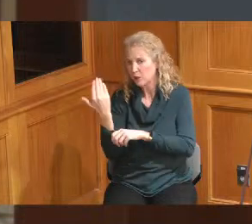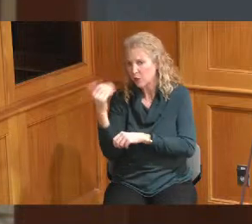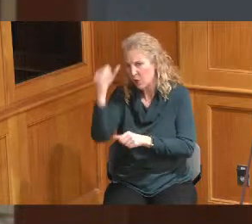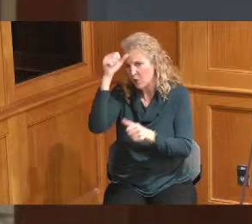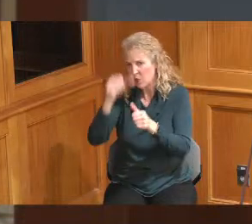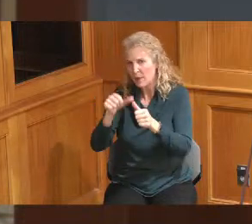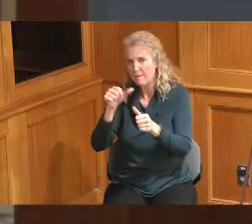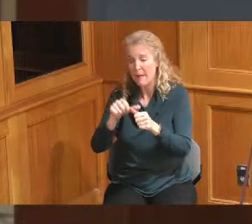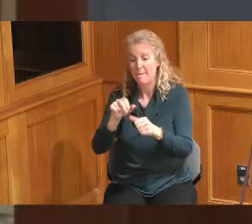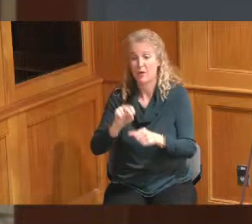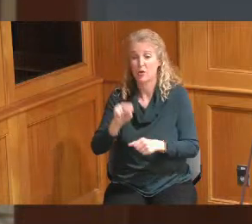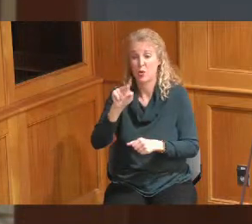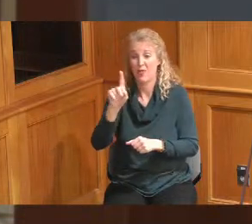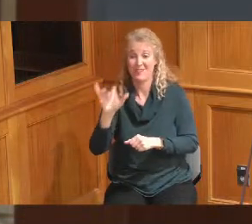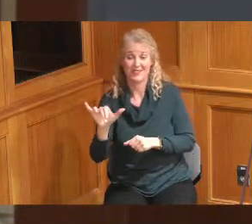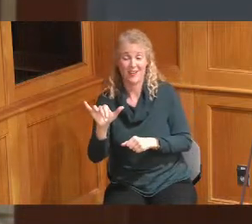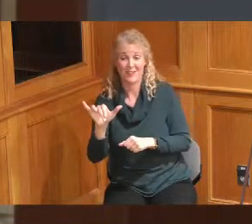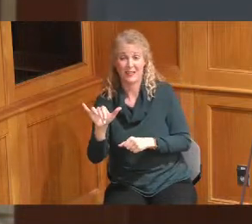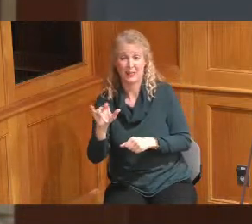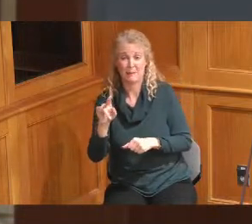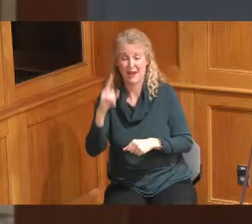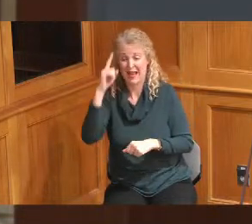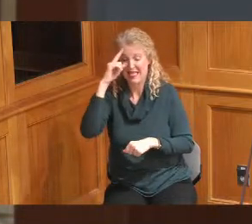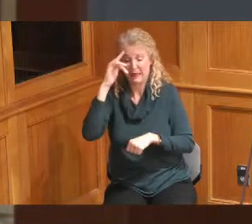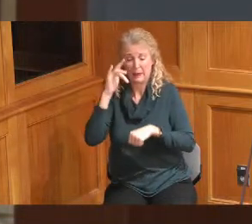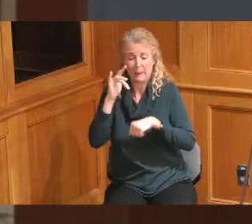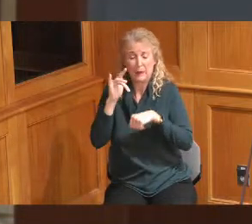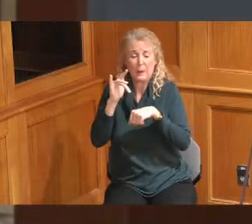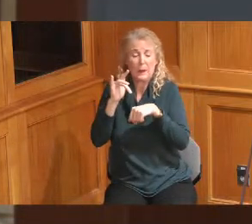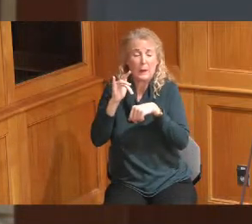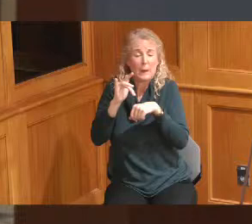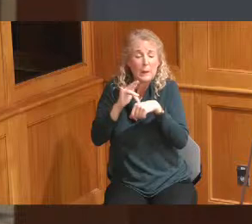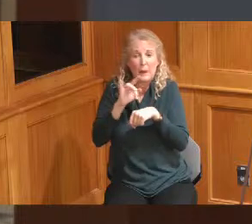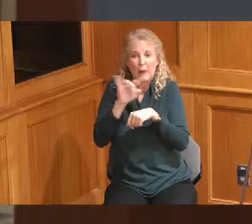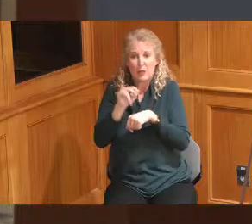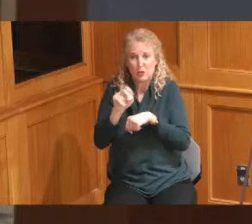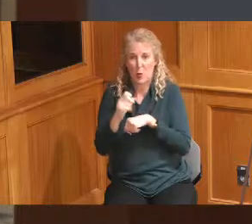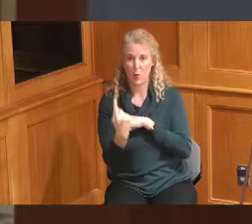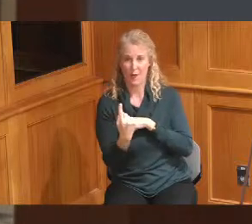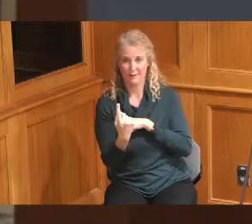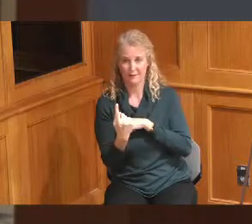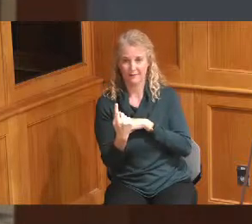Northern Kentucky but touched I believe it's Zone one which includes downtown so we if it touches it